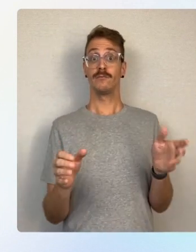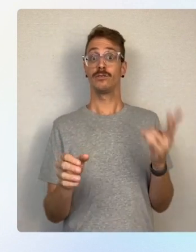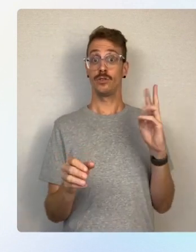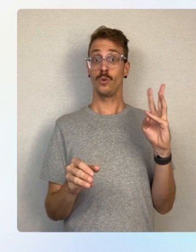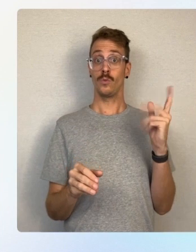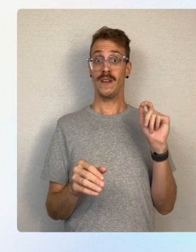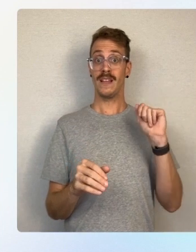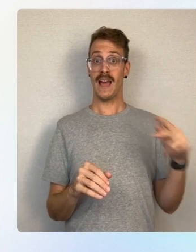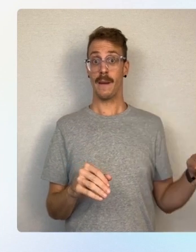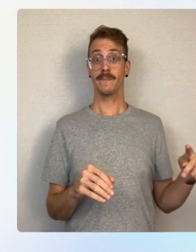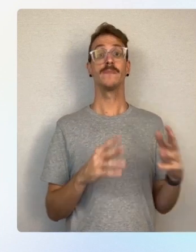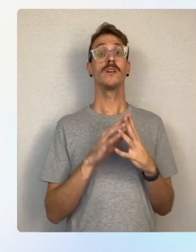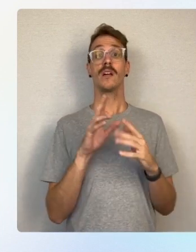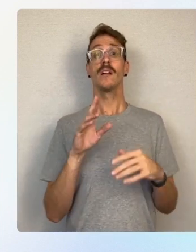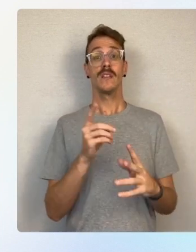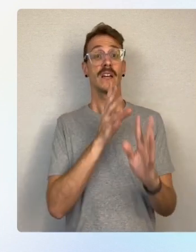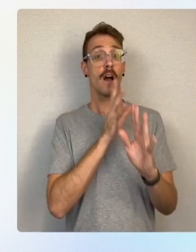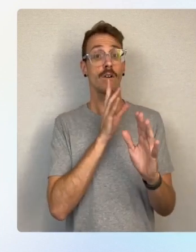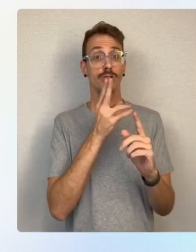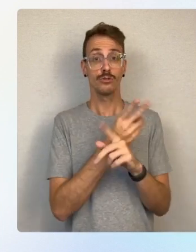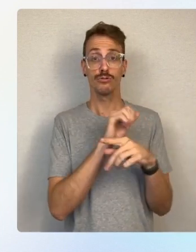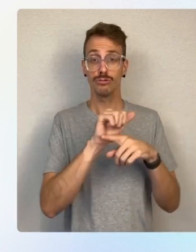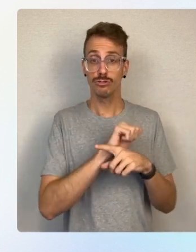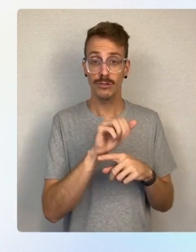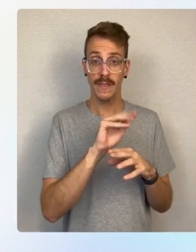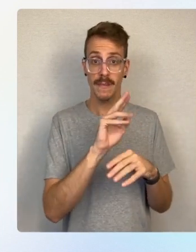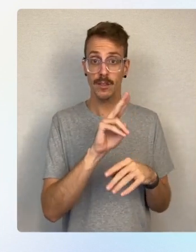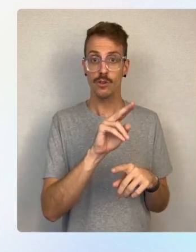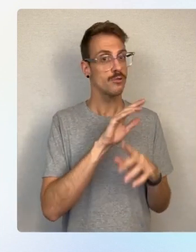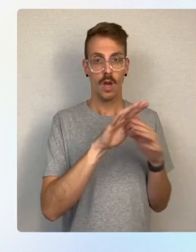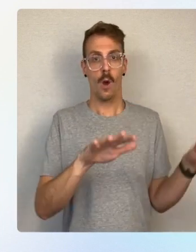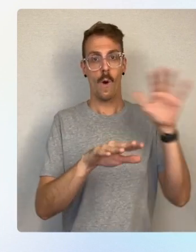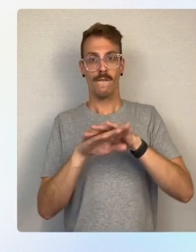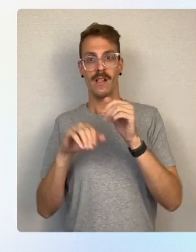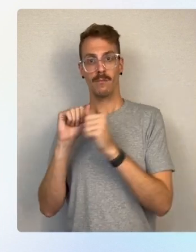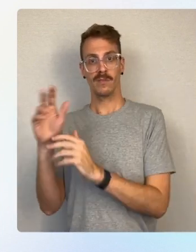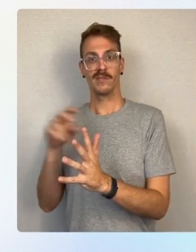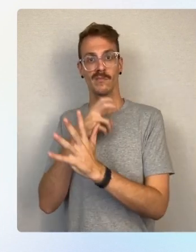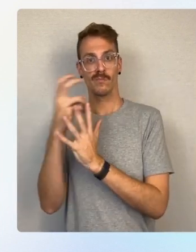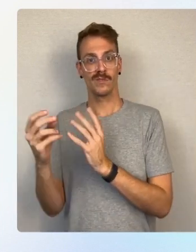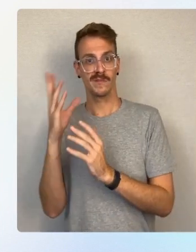By splitting these into two Wit apps, your utterances used to train the menu don't overlap with the immersive experience,